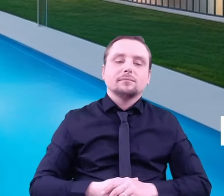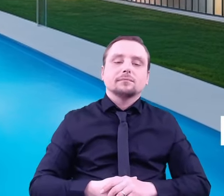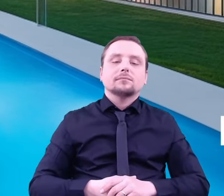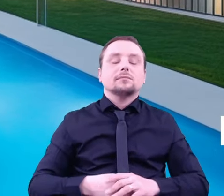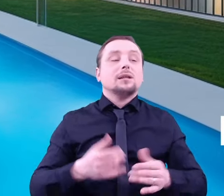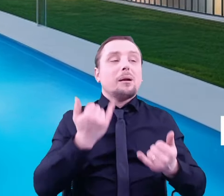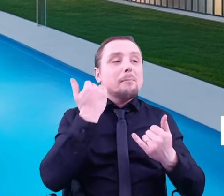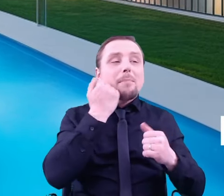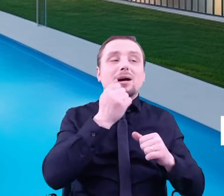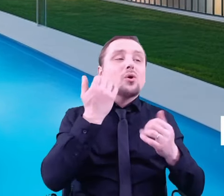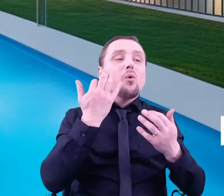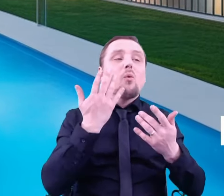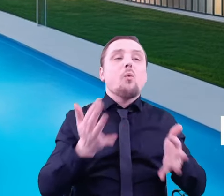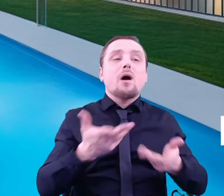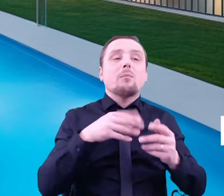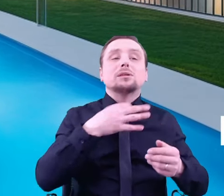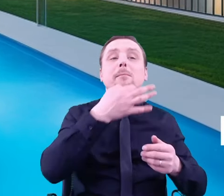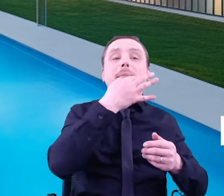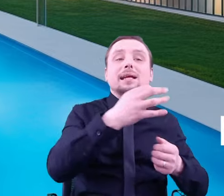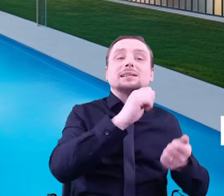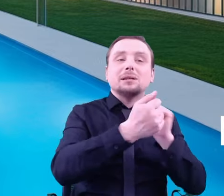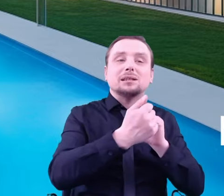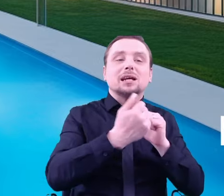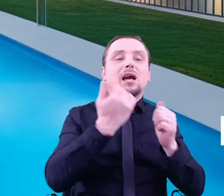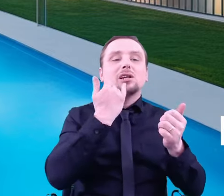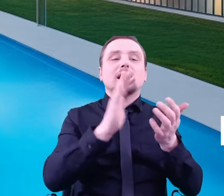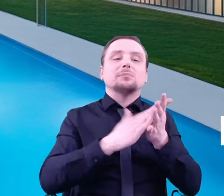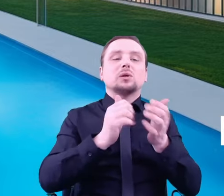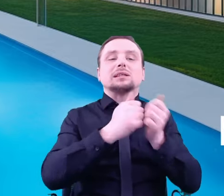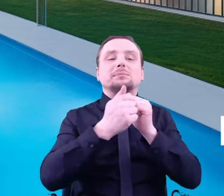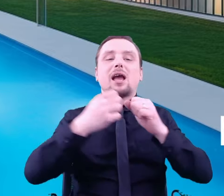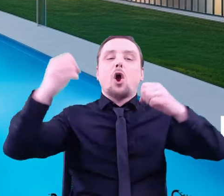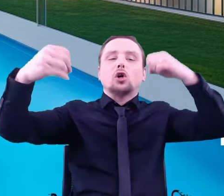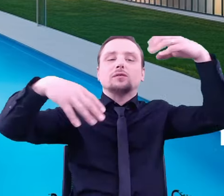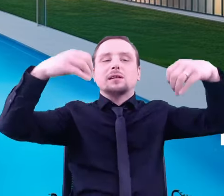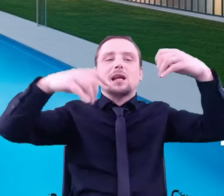it is possible to influence the lighting, time of the day, and weather in the images.